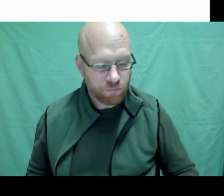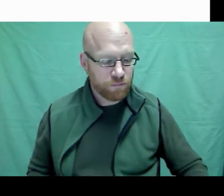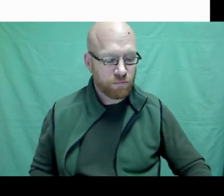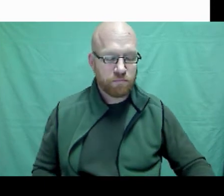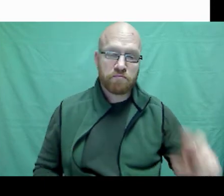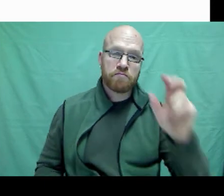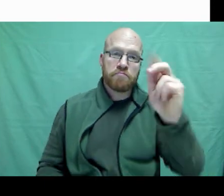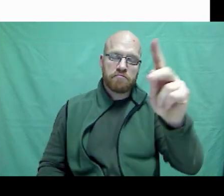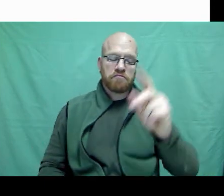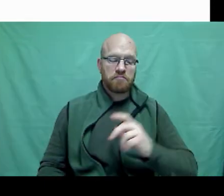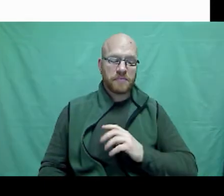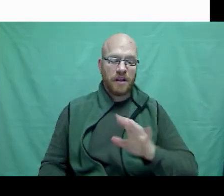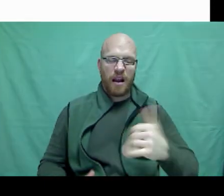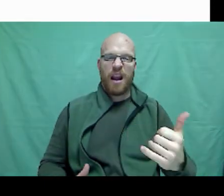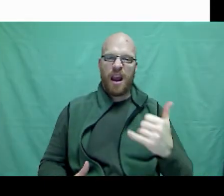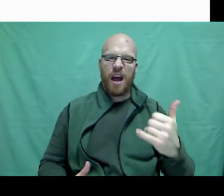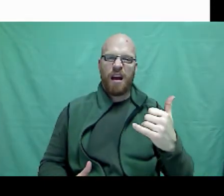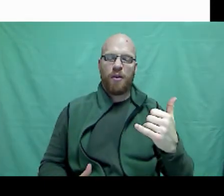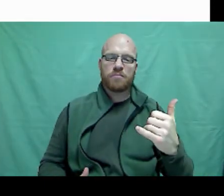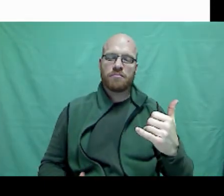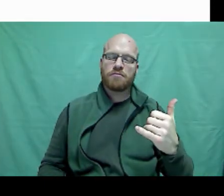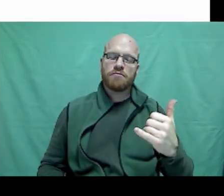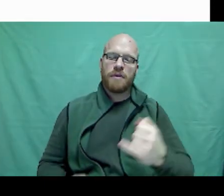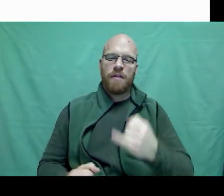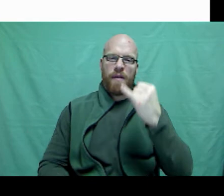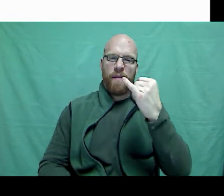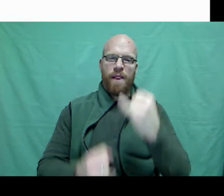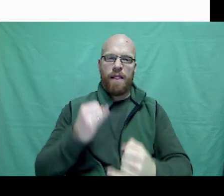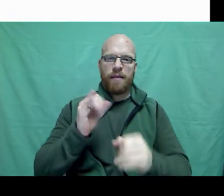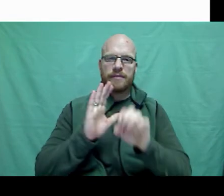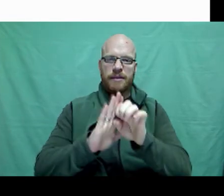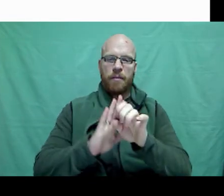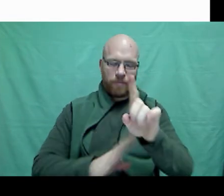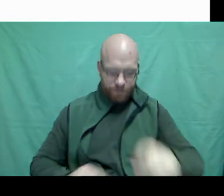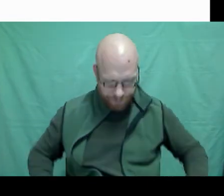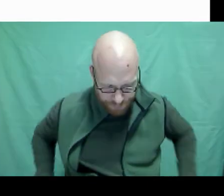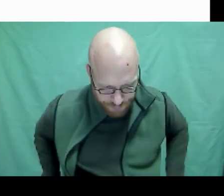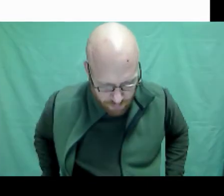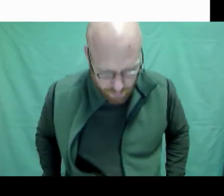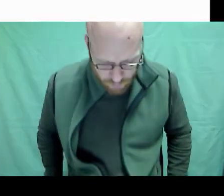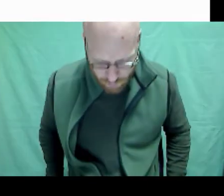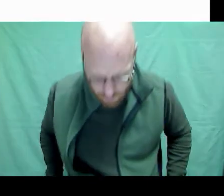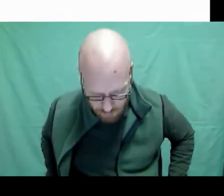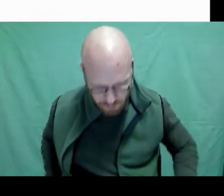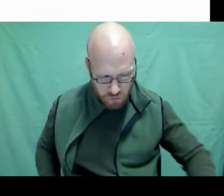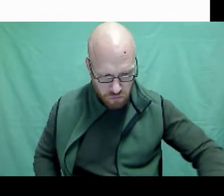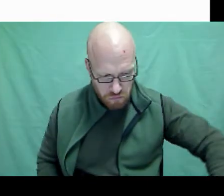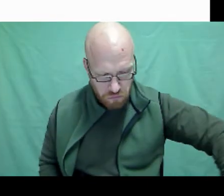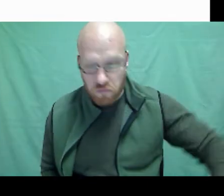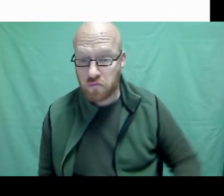Okay so now our last example for this equation rule.